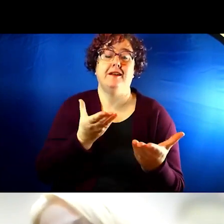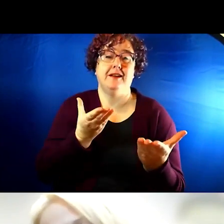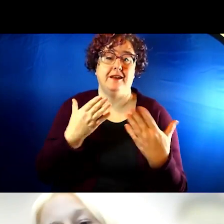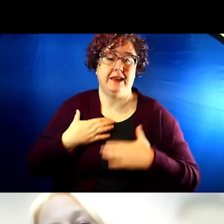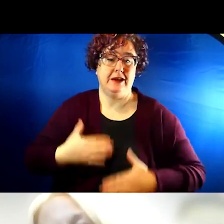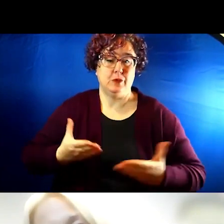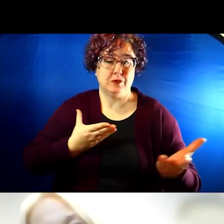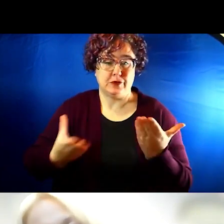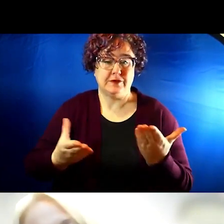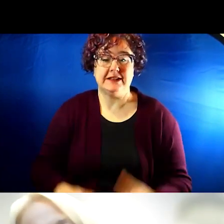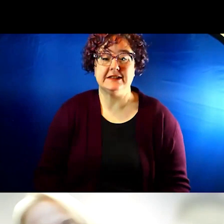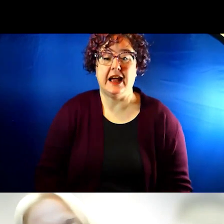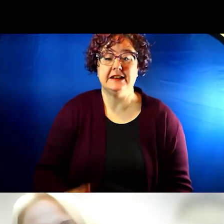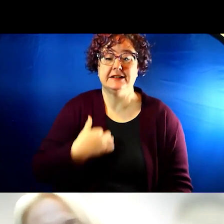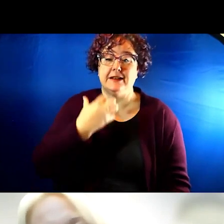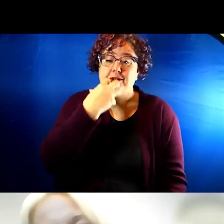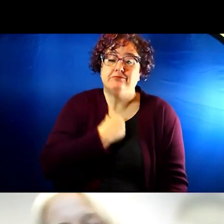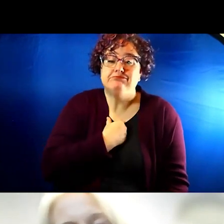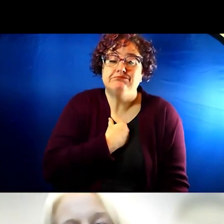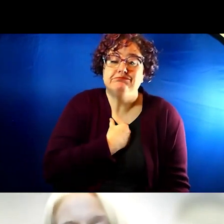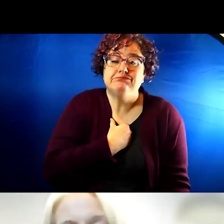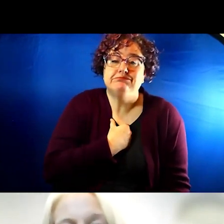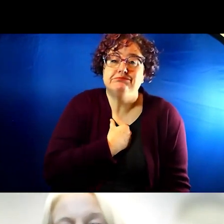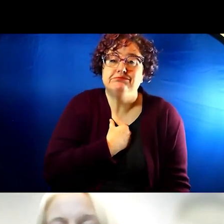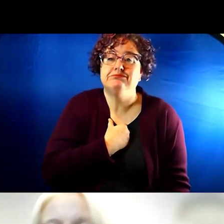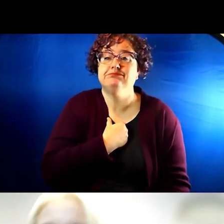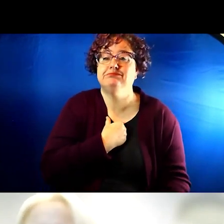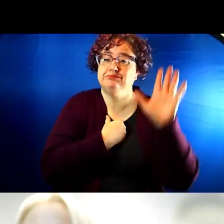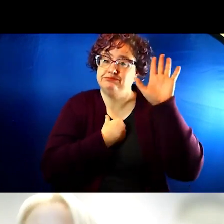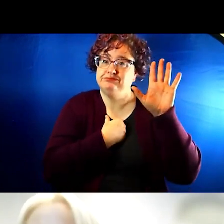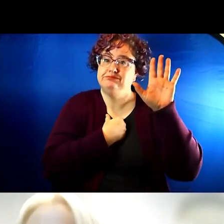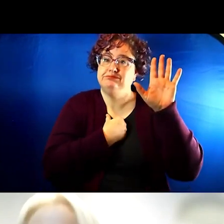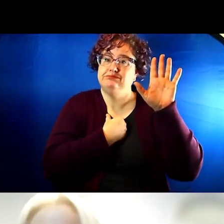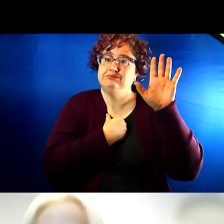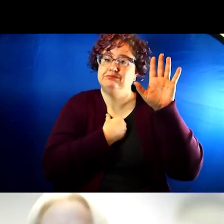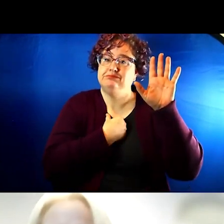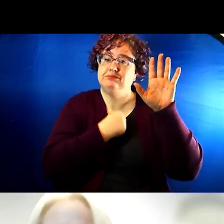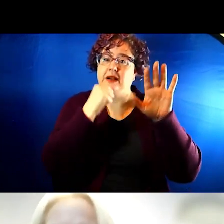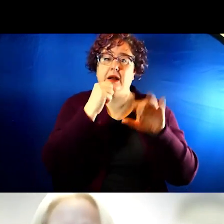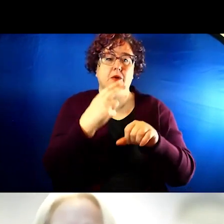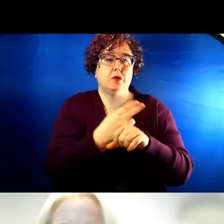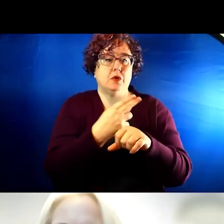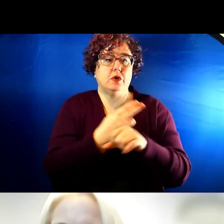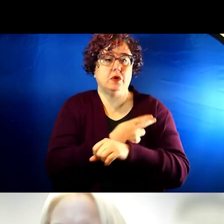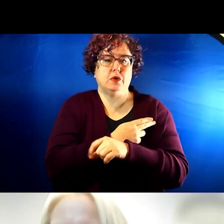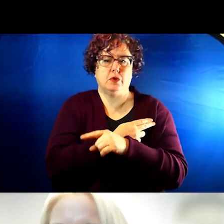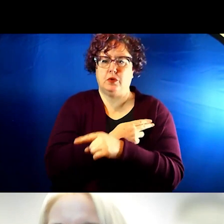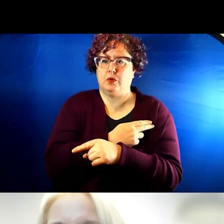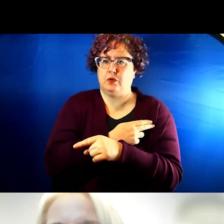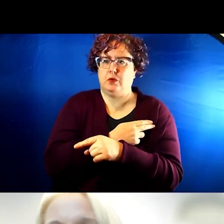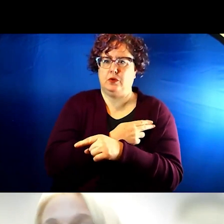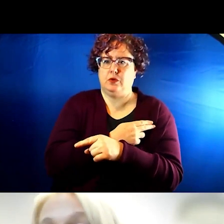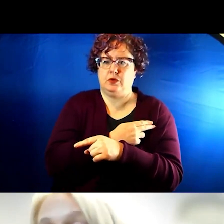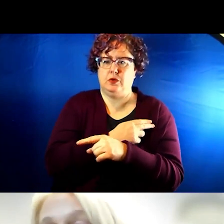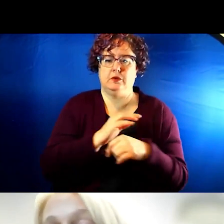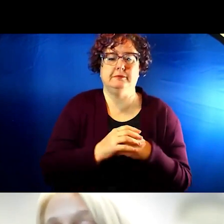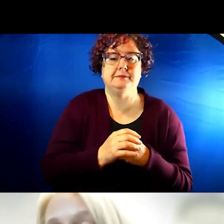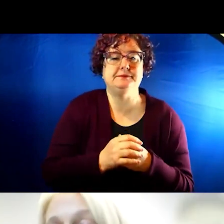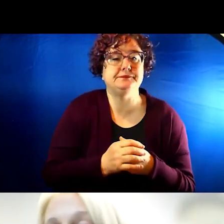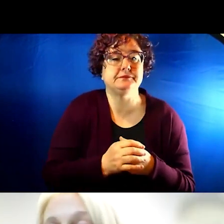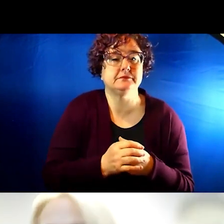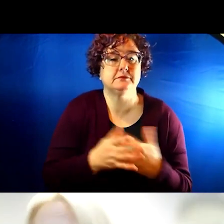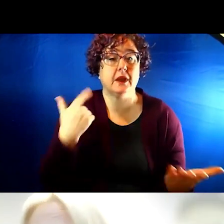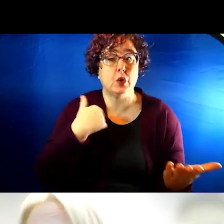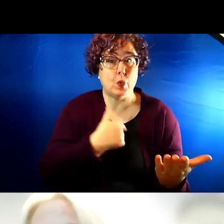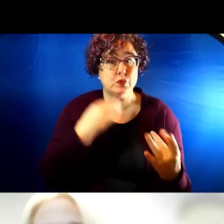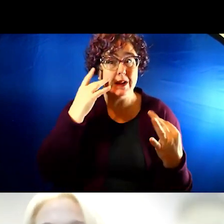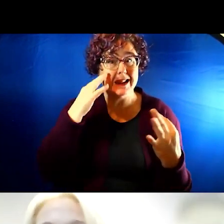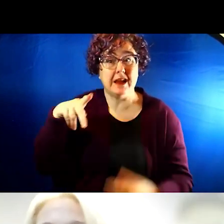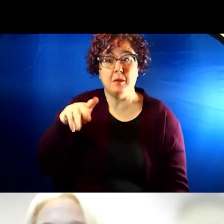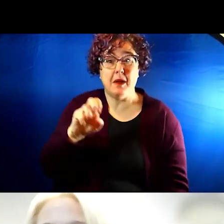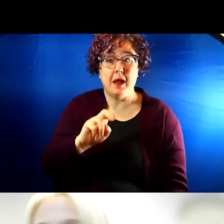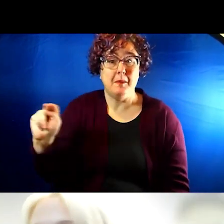I HAVE SO MUCH PASSION FOR THIS -- SO AS WE THINK ABOUT PENNSYLVANIA, WE ALL